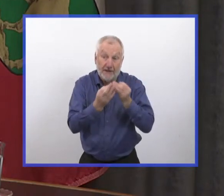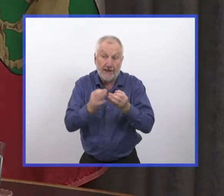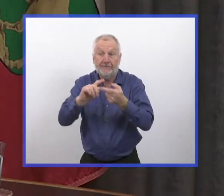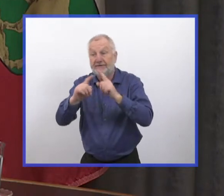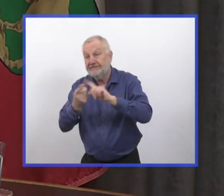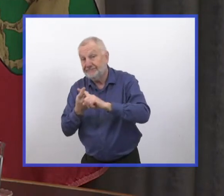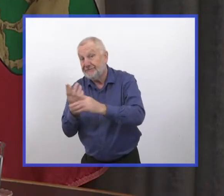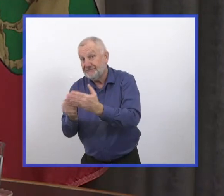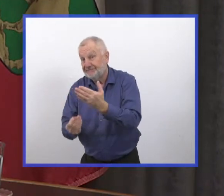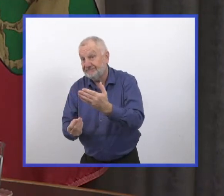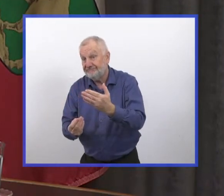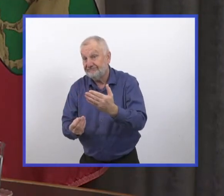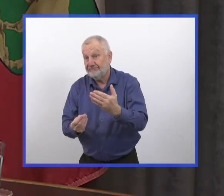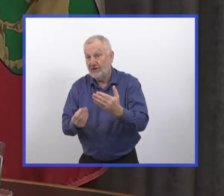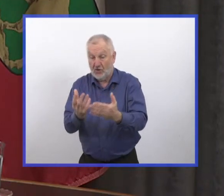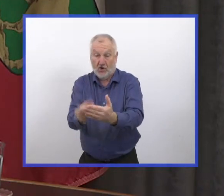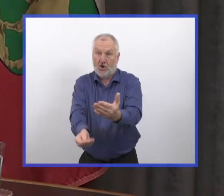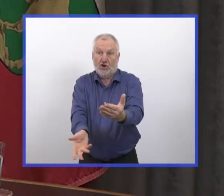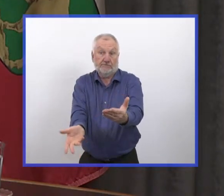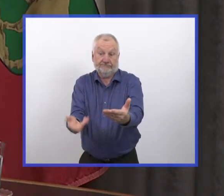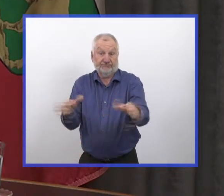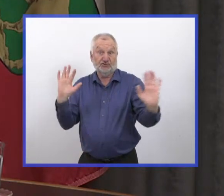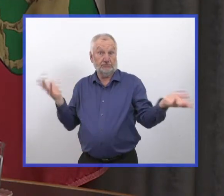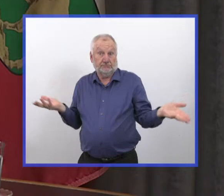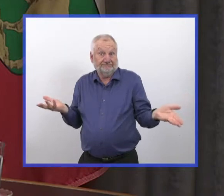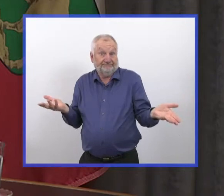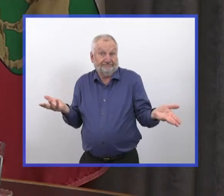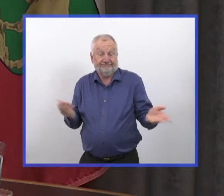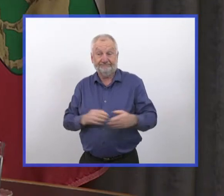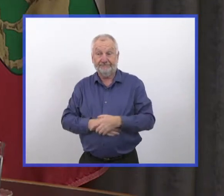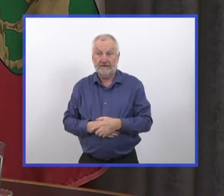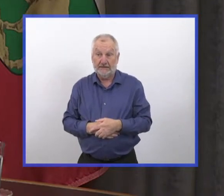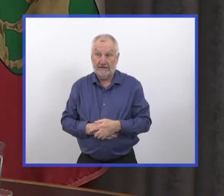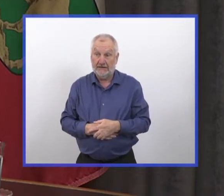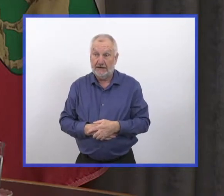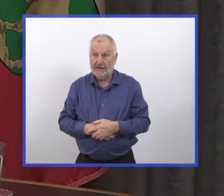Coupled with that, I mean masks, distancing, staying at home when sick, coughing into your elbow,